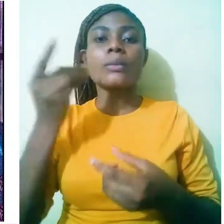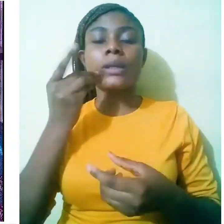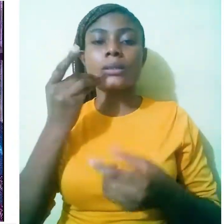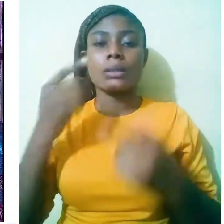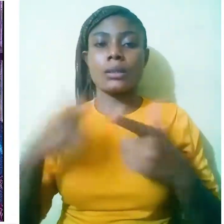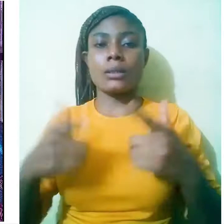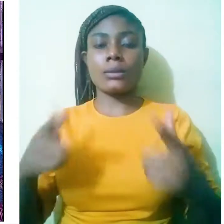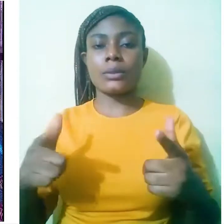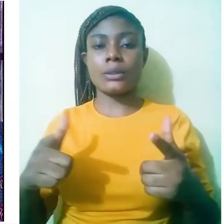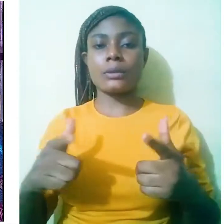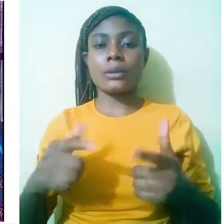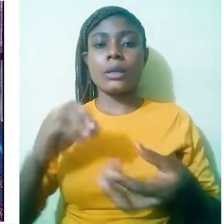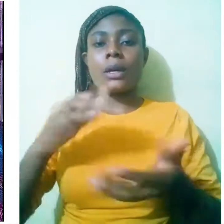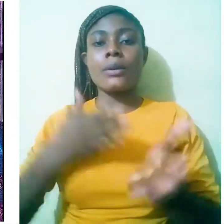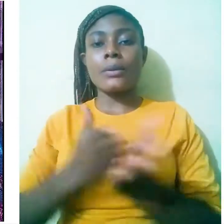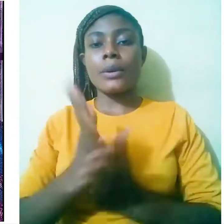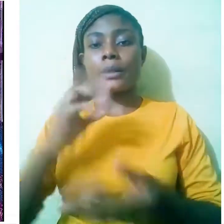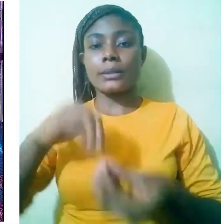3.